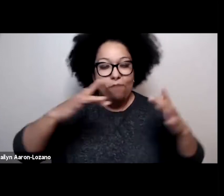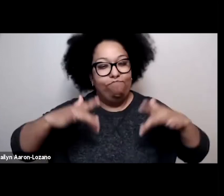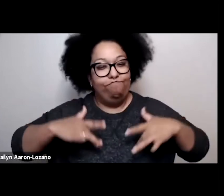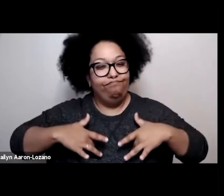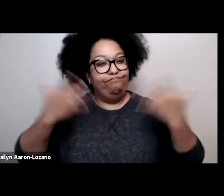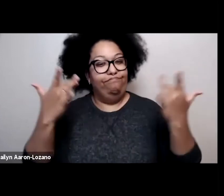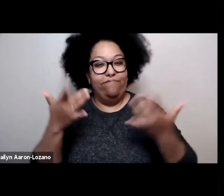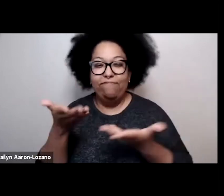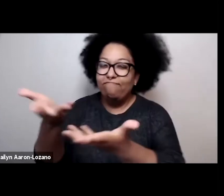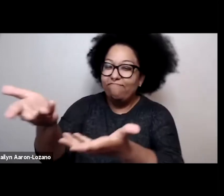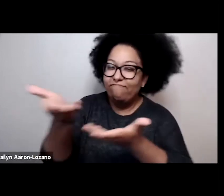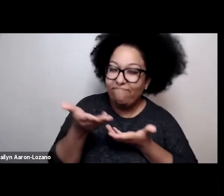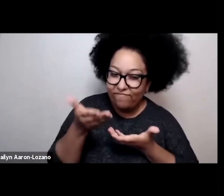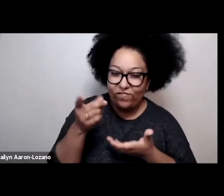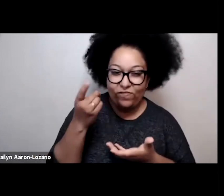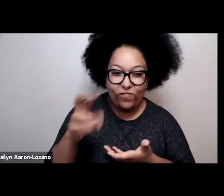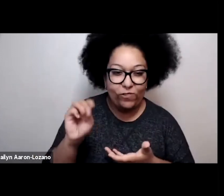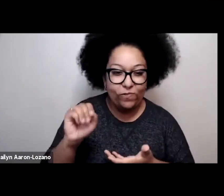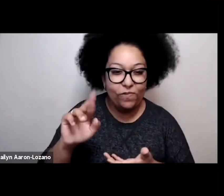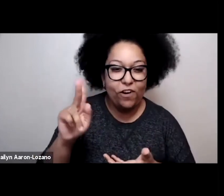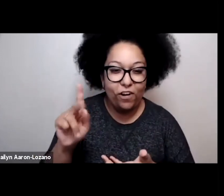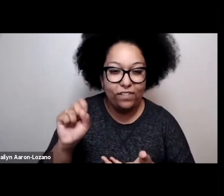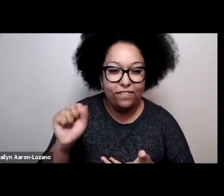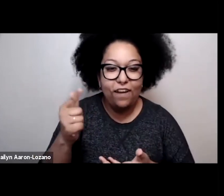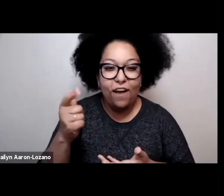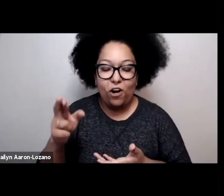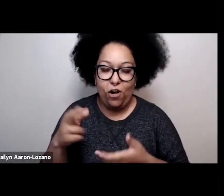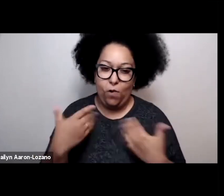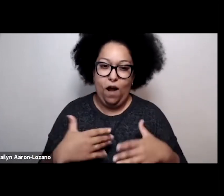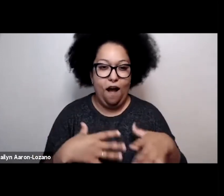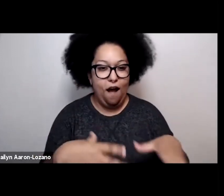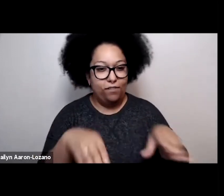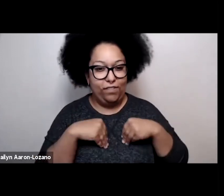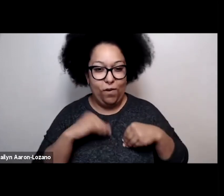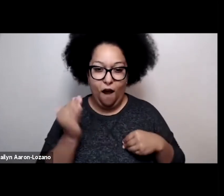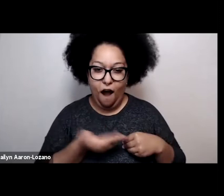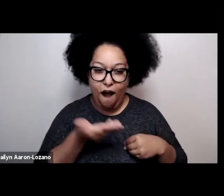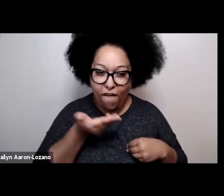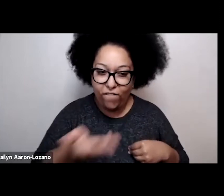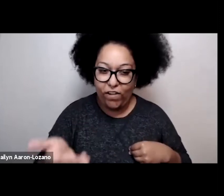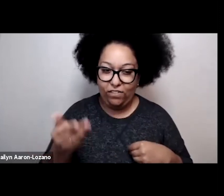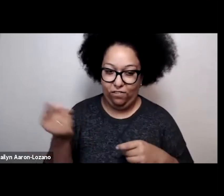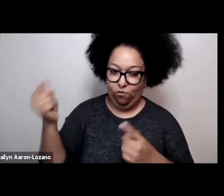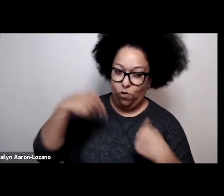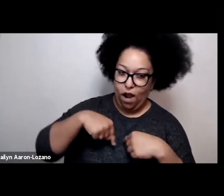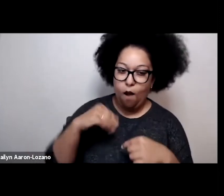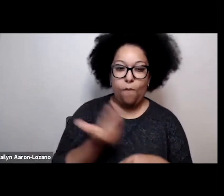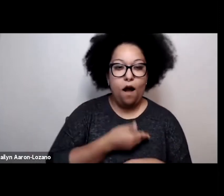we are especially thrilled to have dr mark cigar accept our invitation as our pen